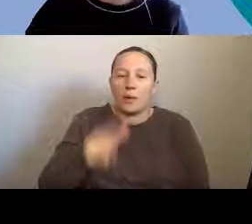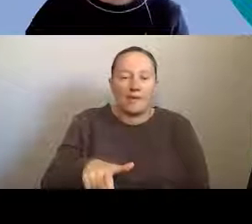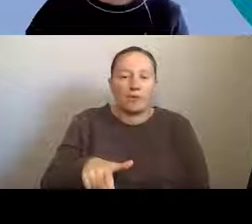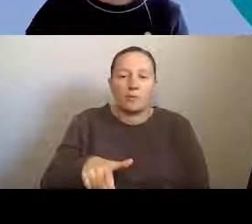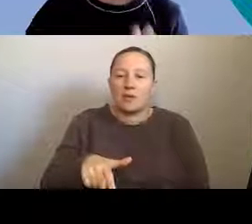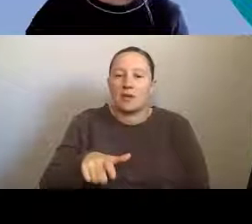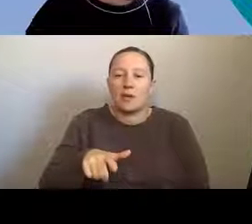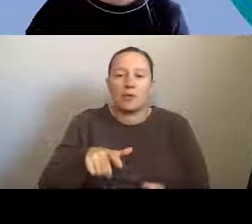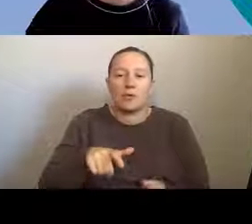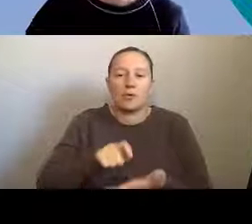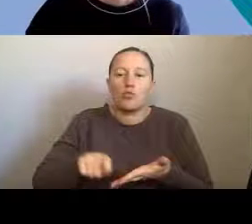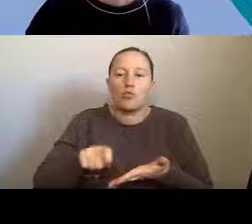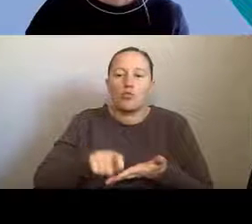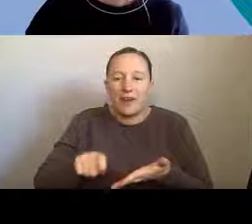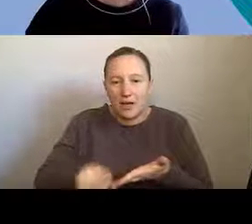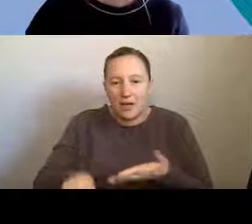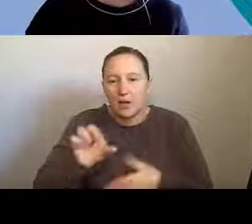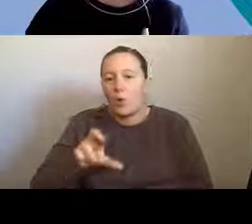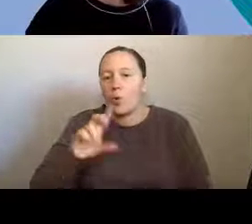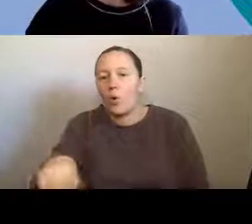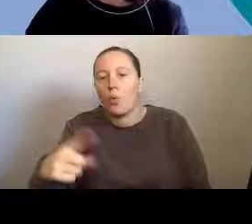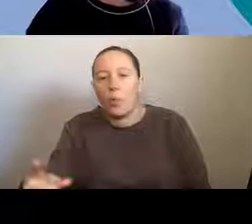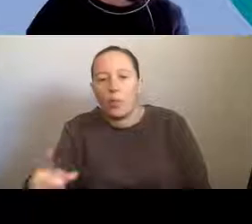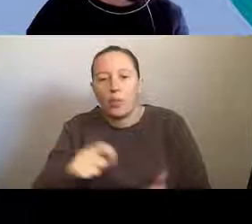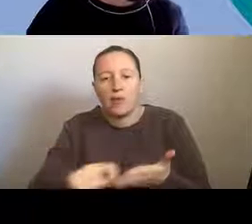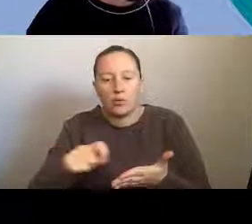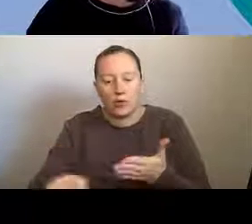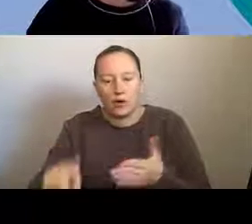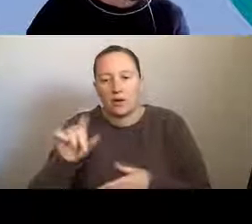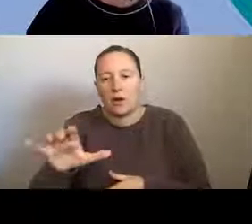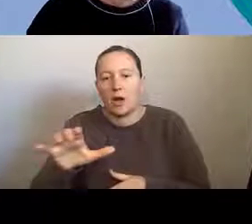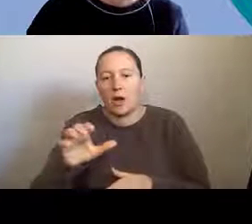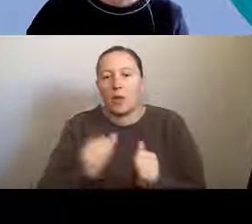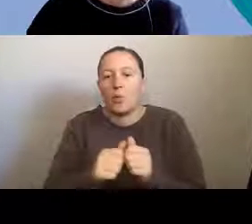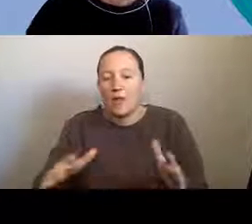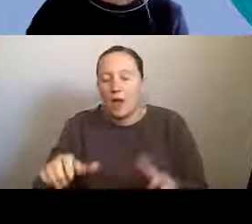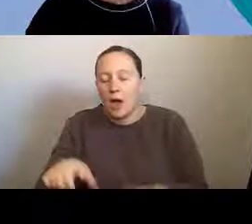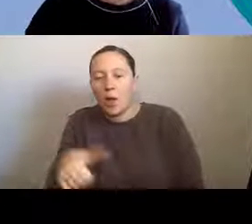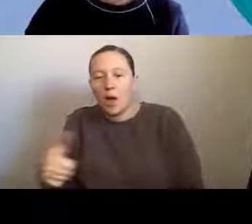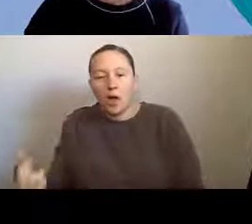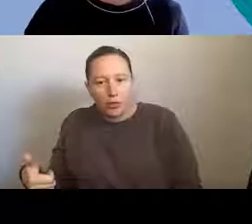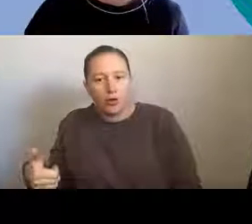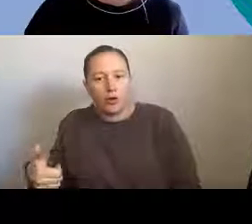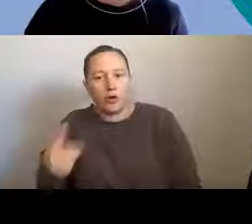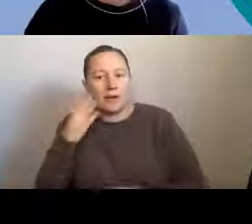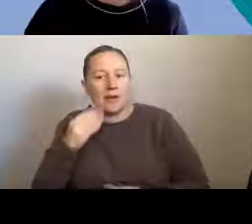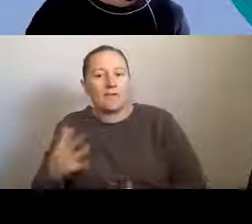or only a written document with no supplementary information in, let's say, the form of a video